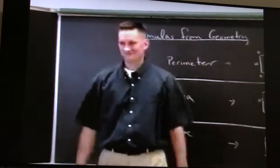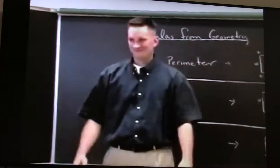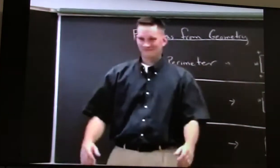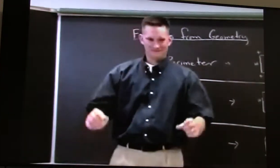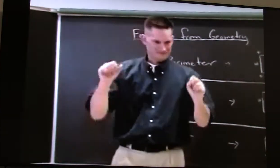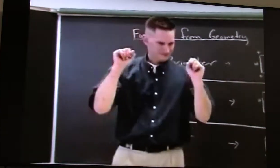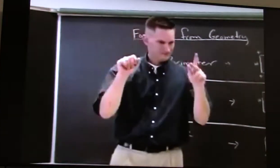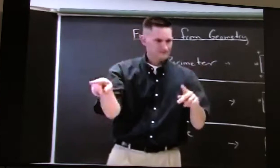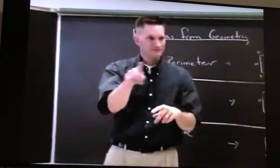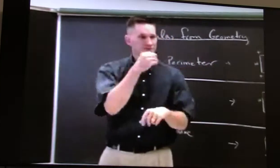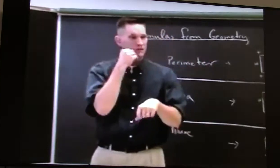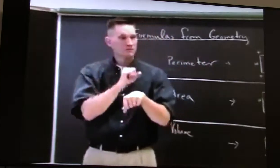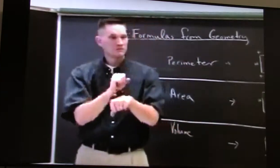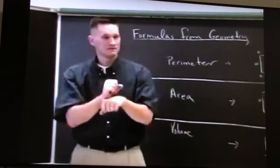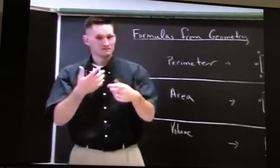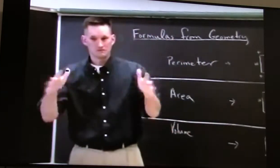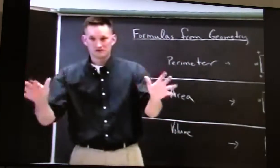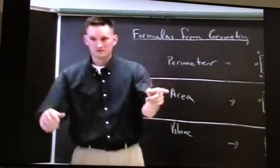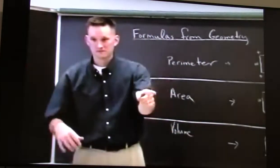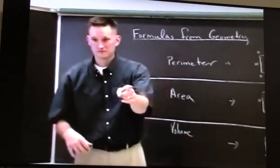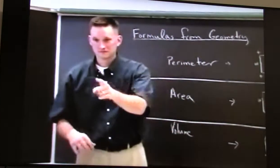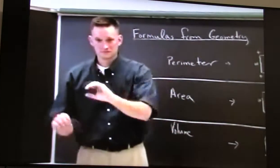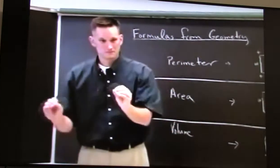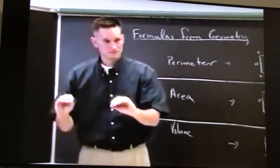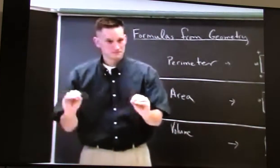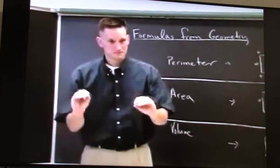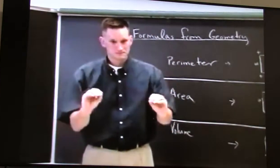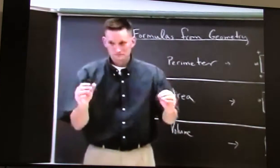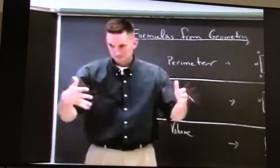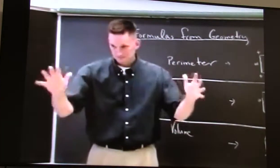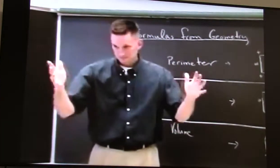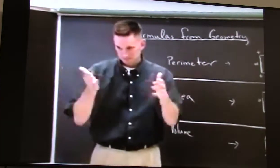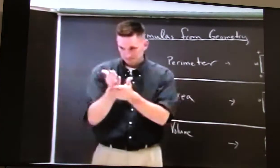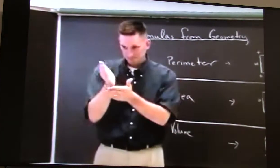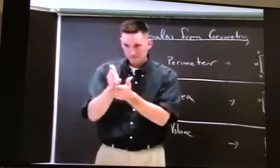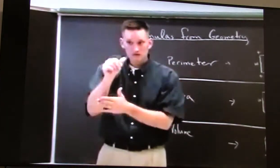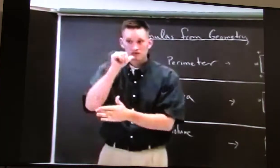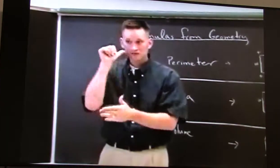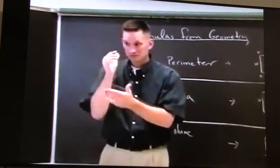Well are you ready class? Did you finish your work yet? No, got some of it done maybe?